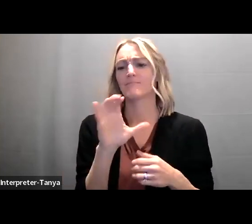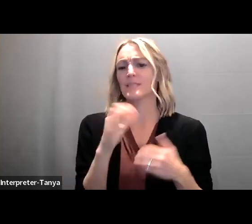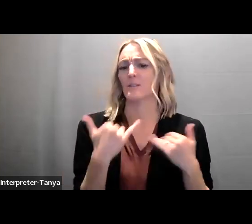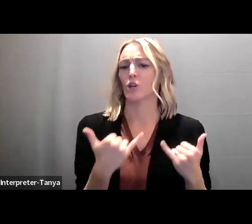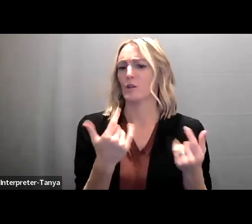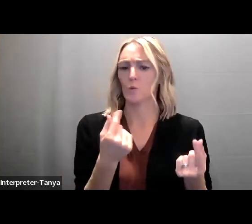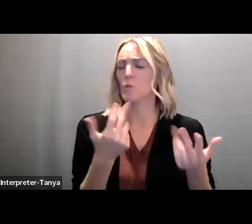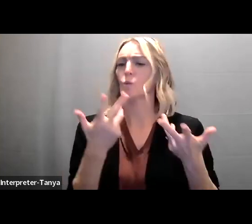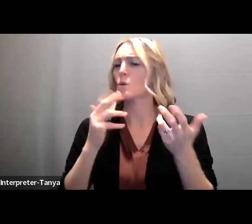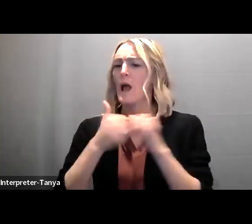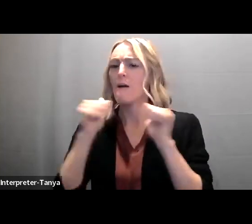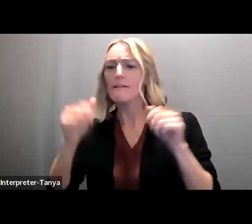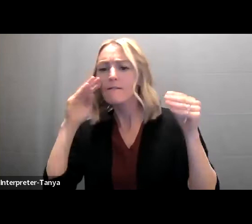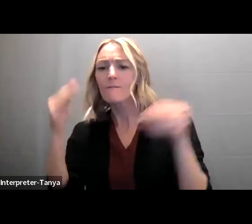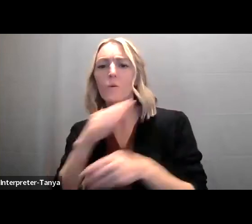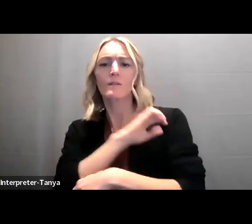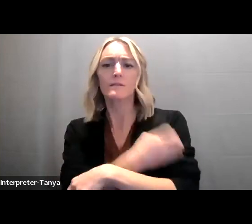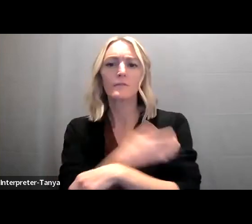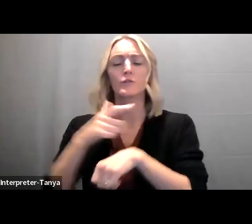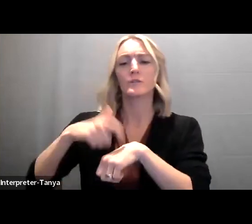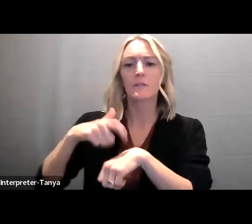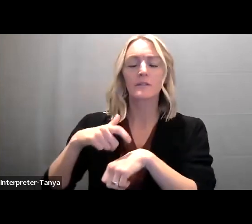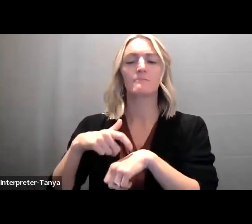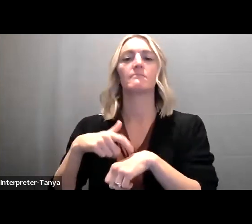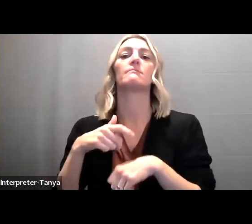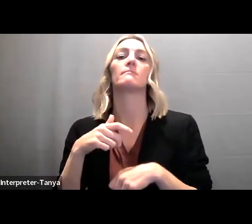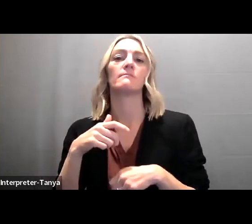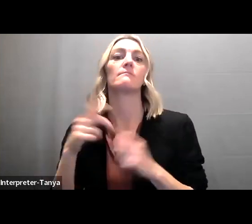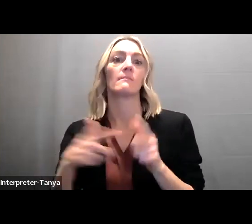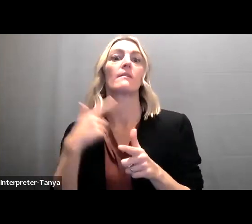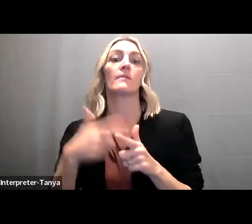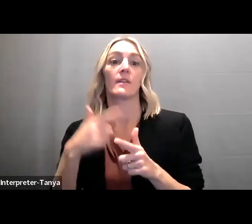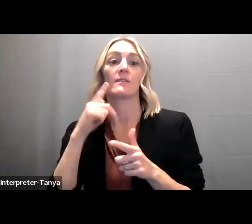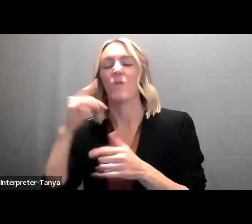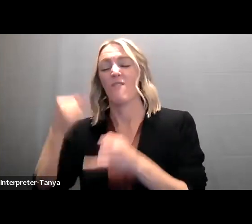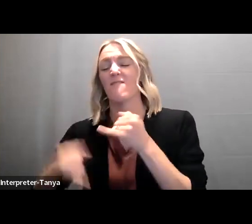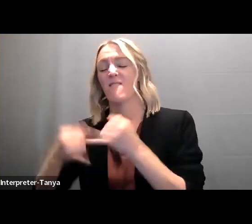focus energy and time and following this our final slide which I'll talking about in future